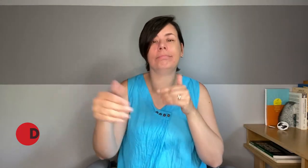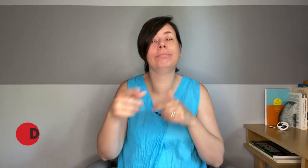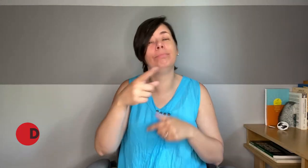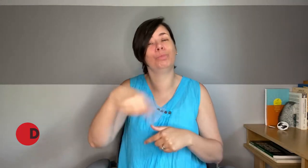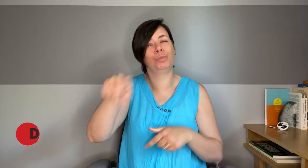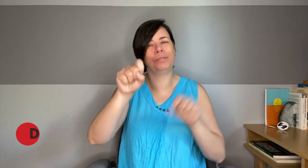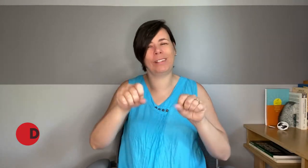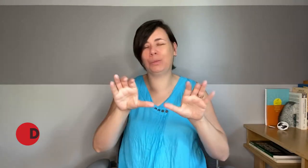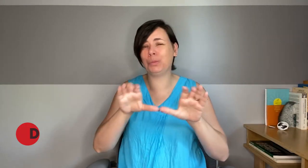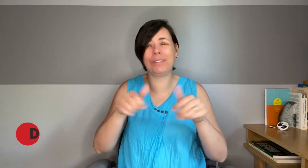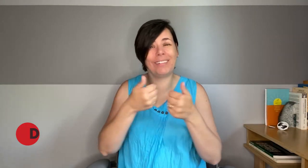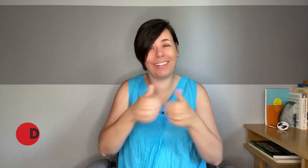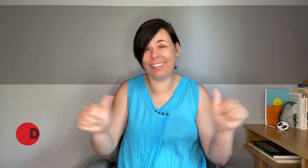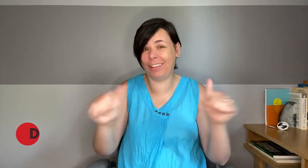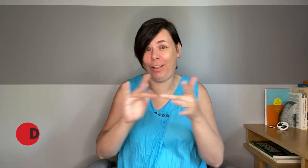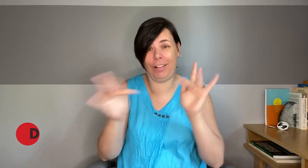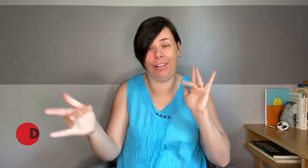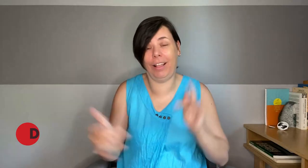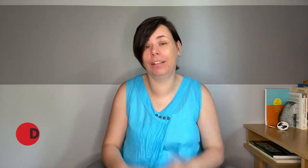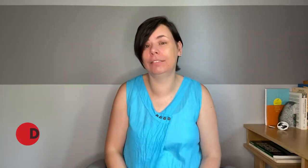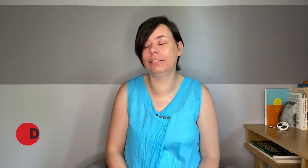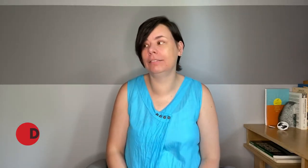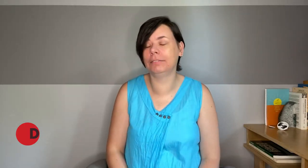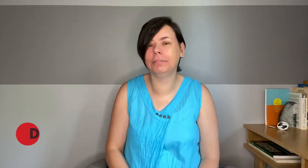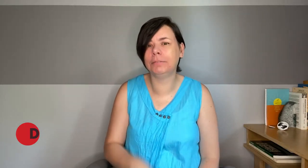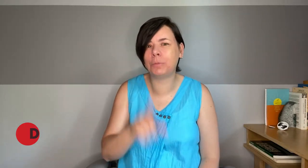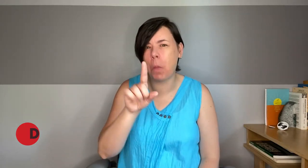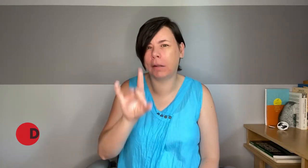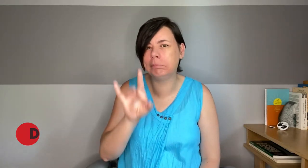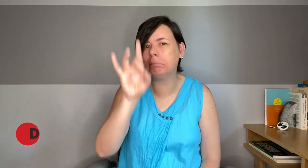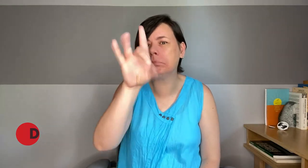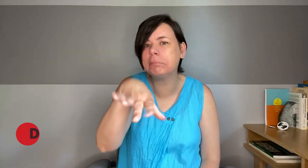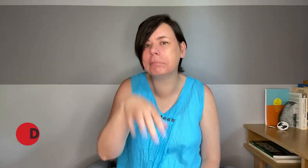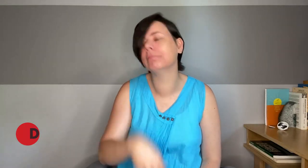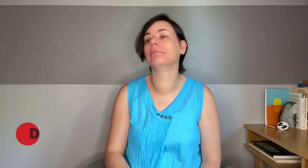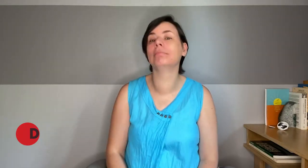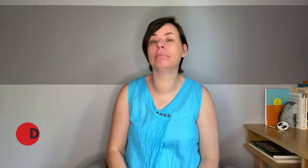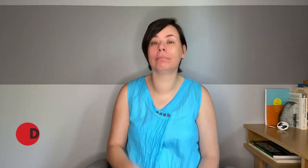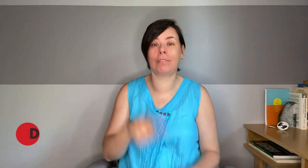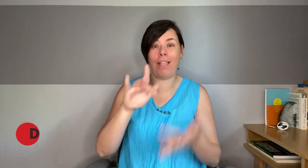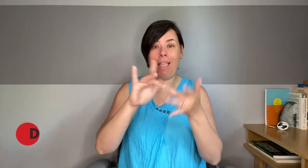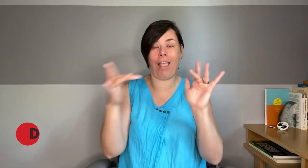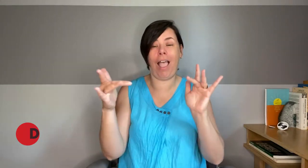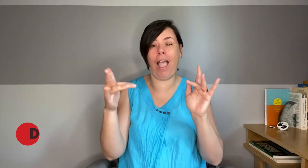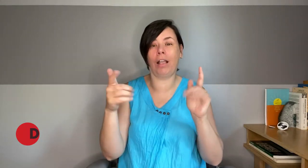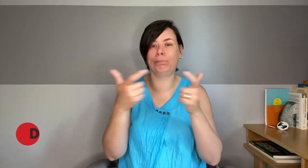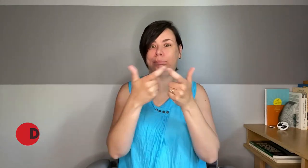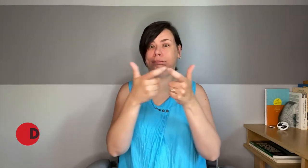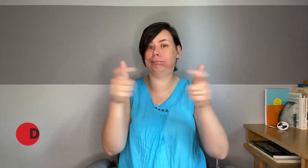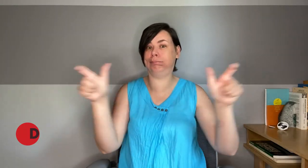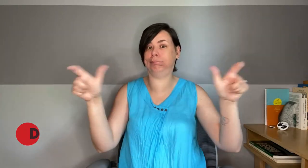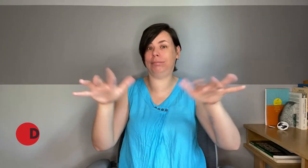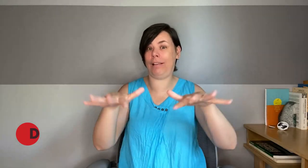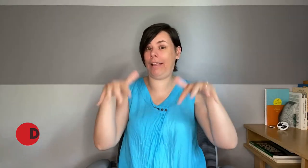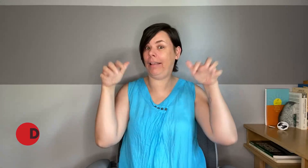You can do anything online! A tip for you - online is a huge community and there